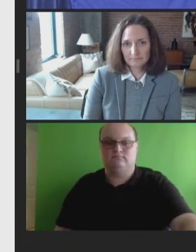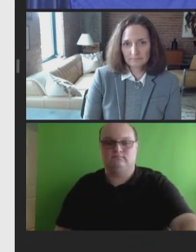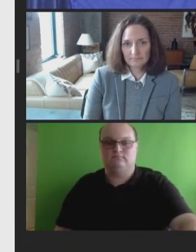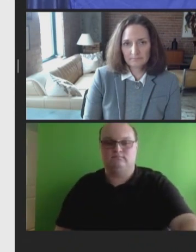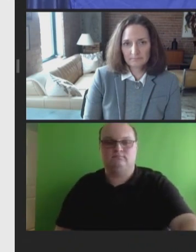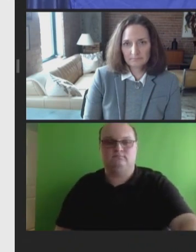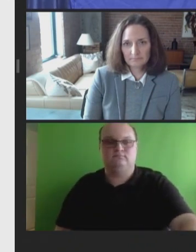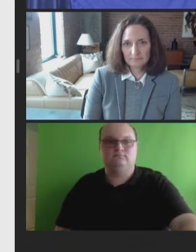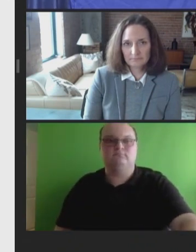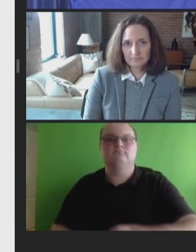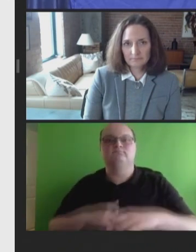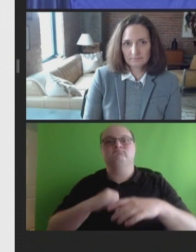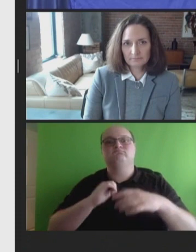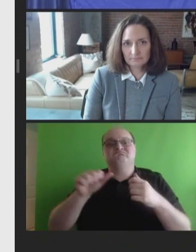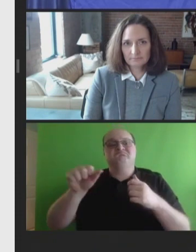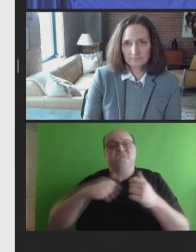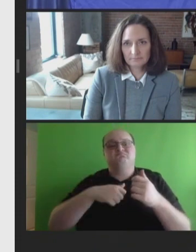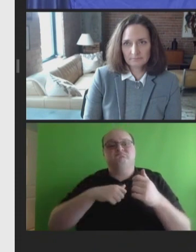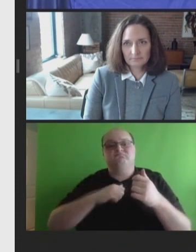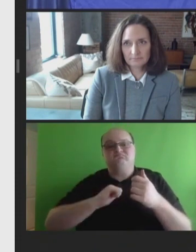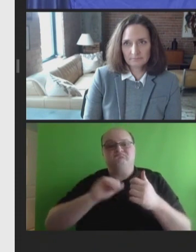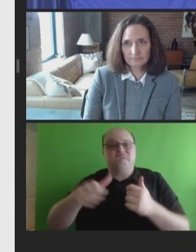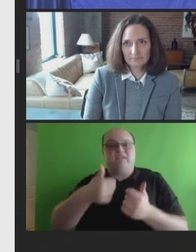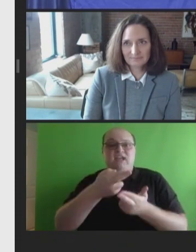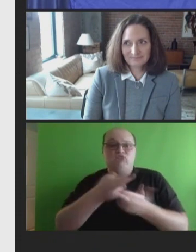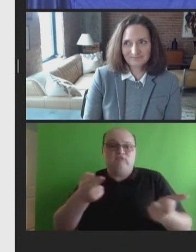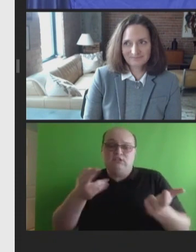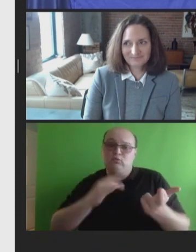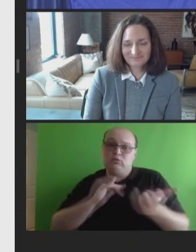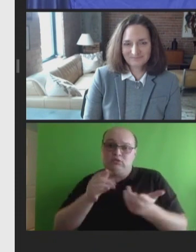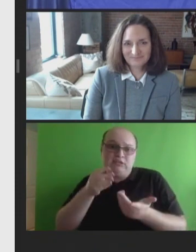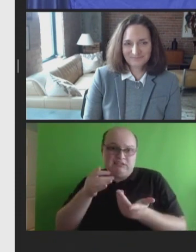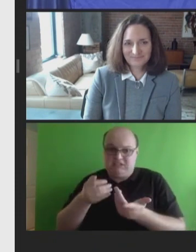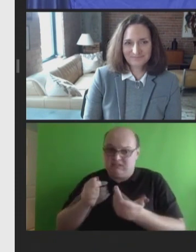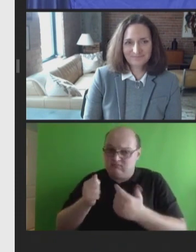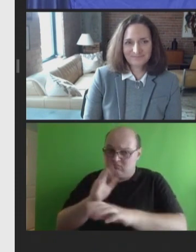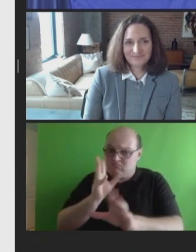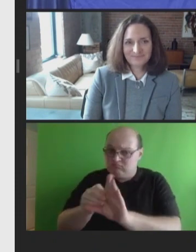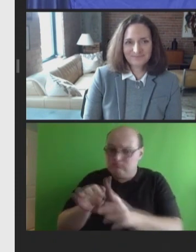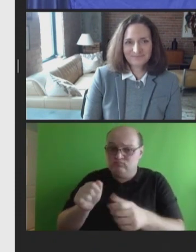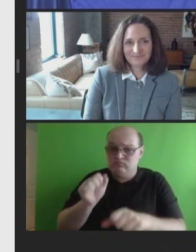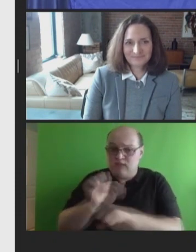increase in resources available to do this work if it does go through the VFC?